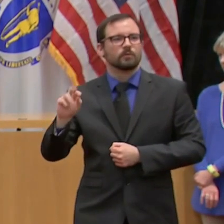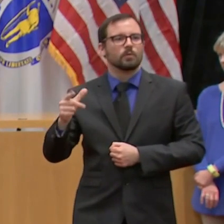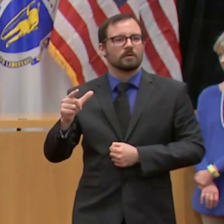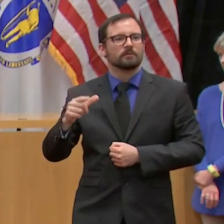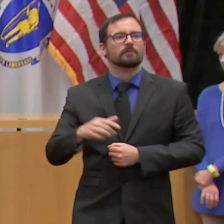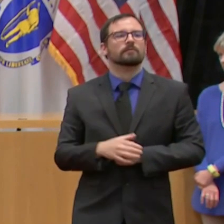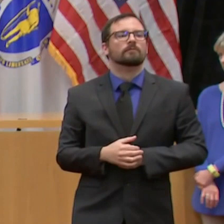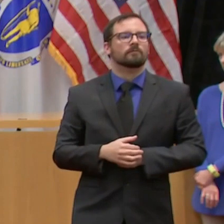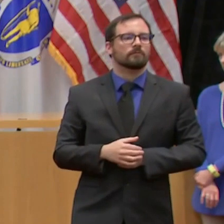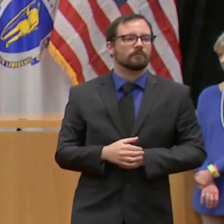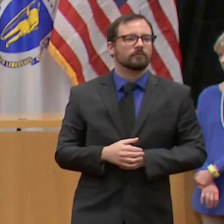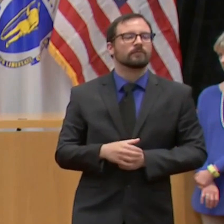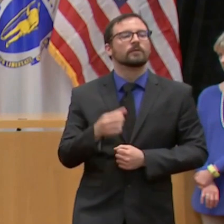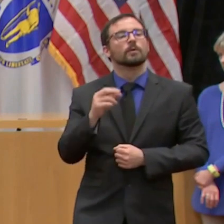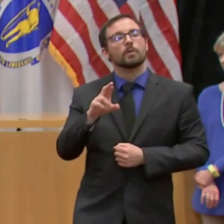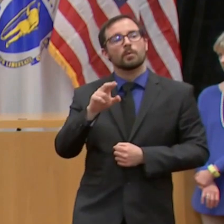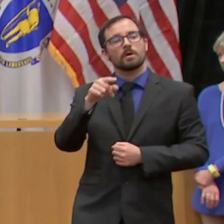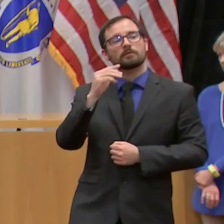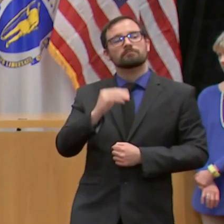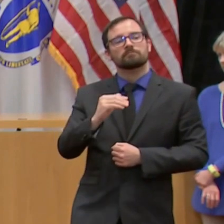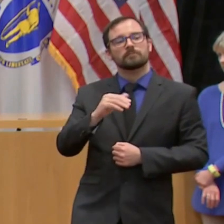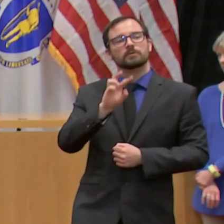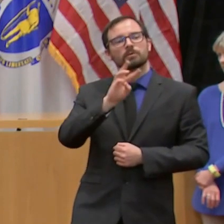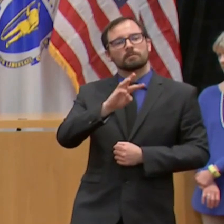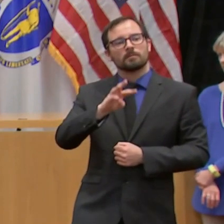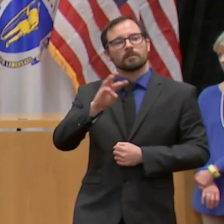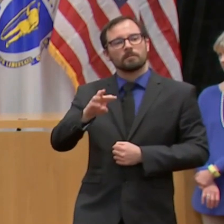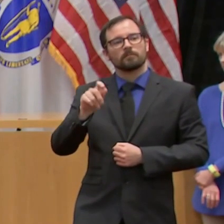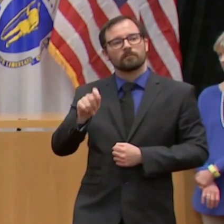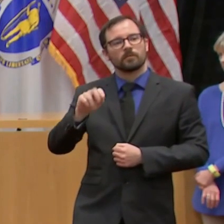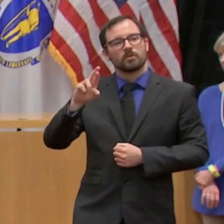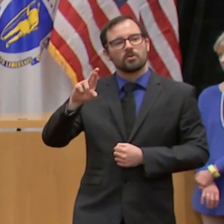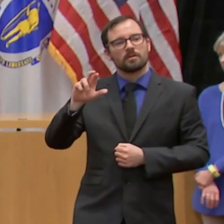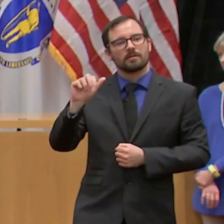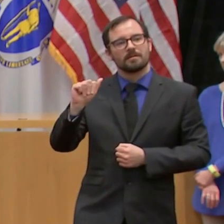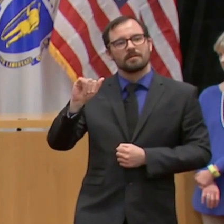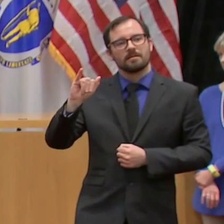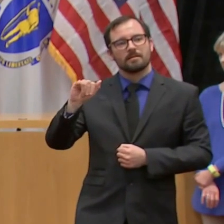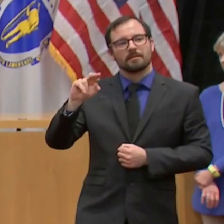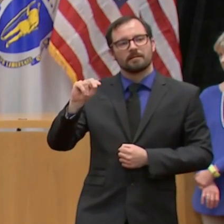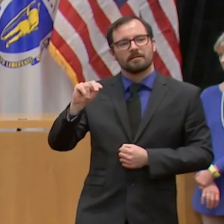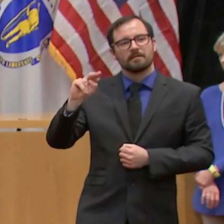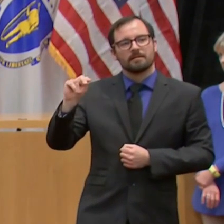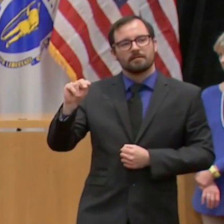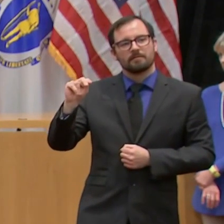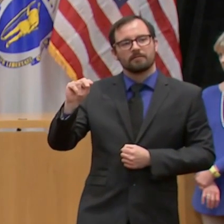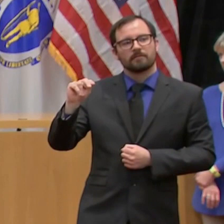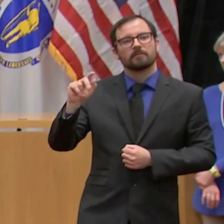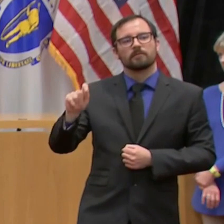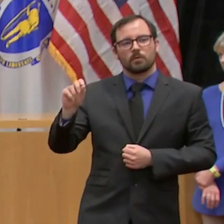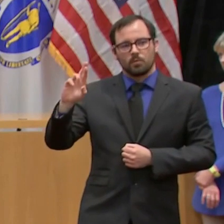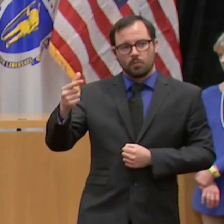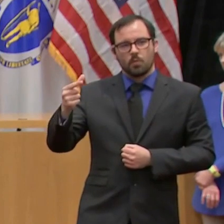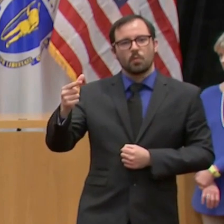HOTLINE AT THEHOTLINE.ORG OR LOVEISRESPECT.ORG OR THROUGH RAINN.ORG. I WOULD LIKE TO JUST TAKE A